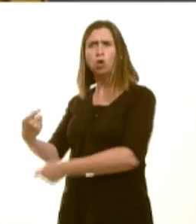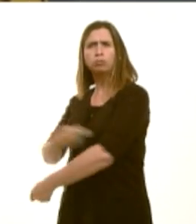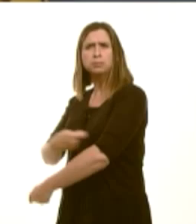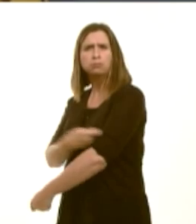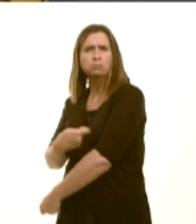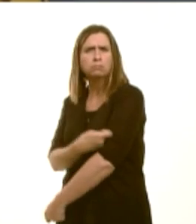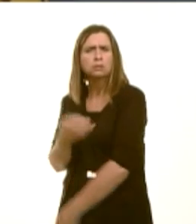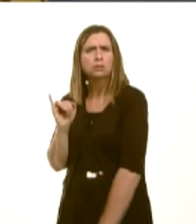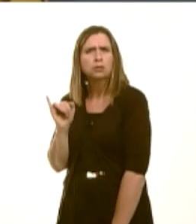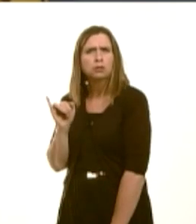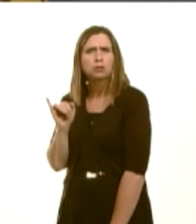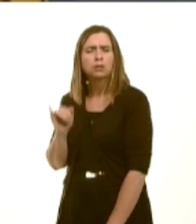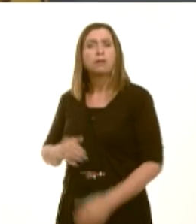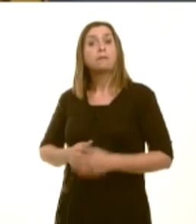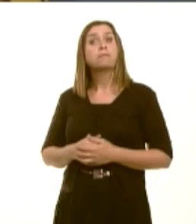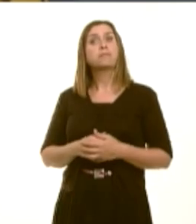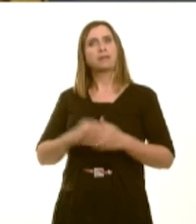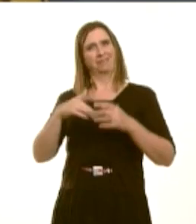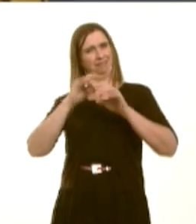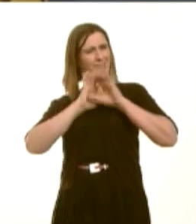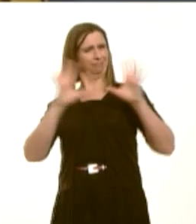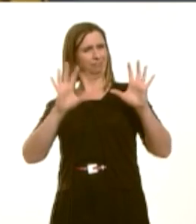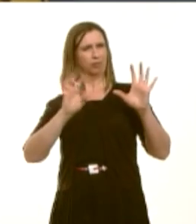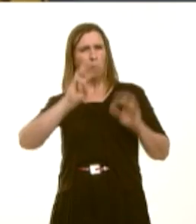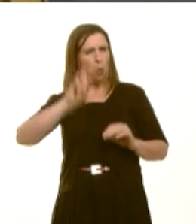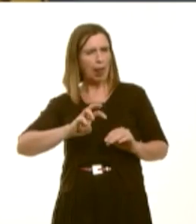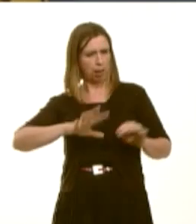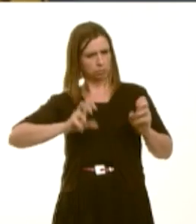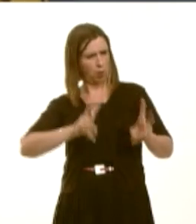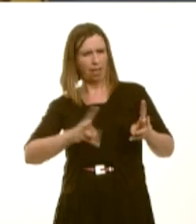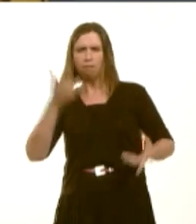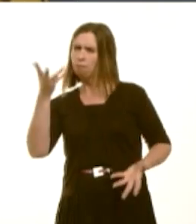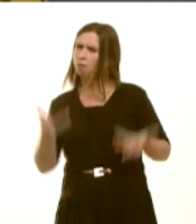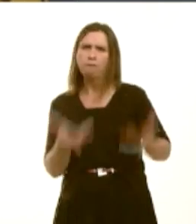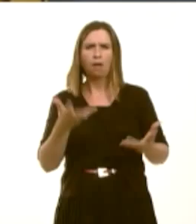Leanne Wood: The perception is that the Welsh system is not fair, that people in Wales are